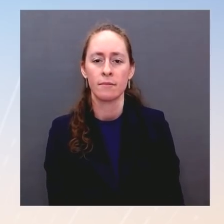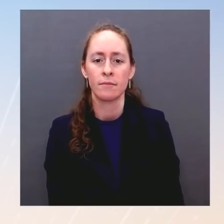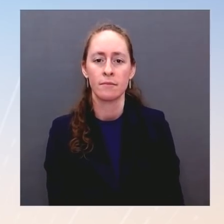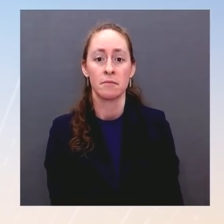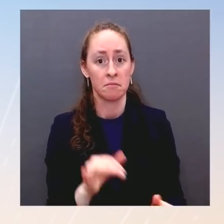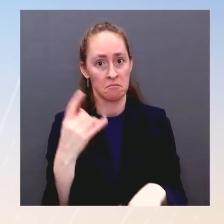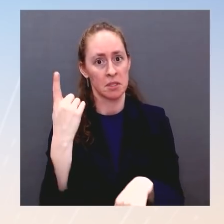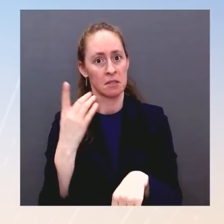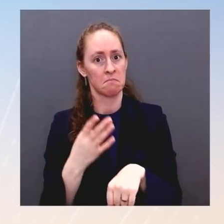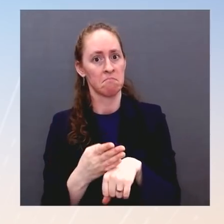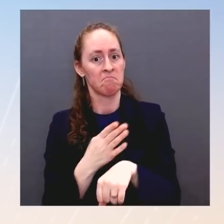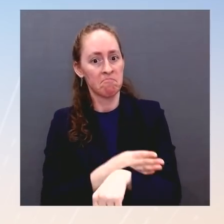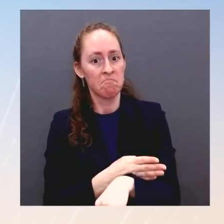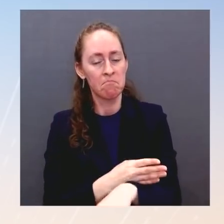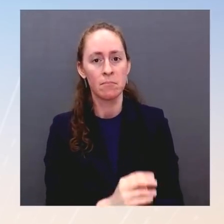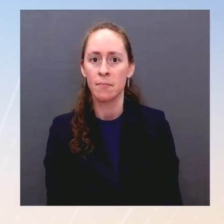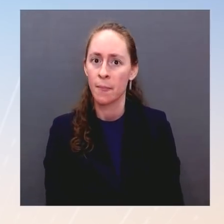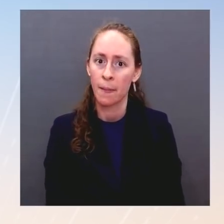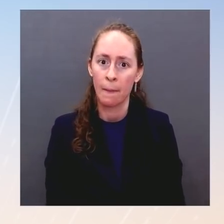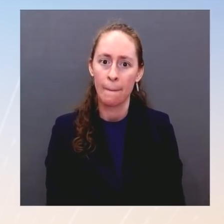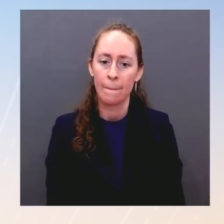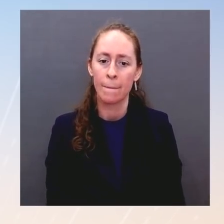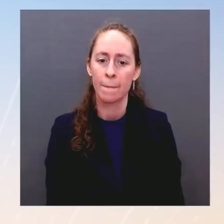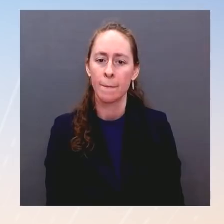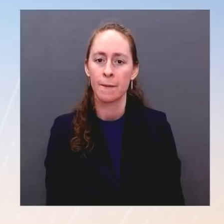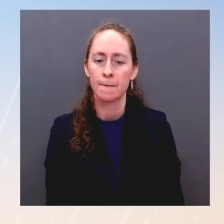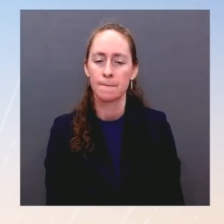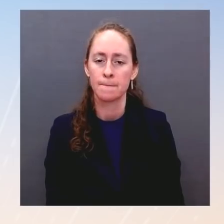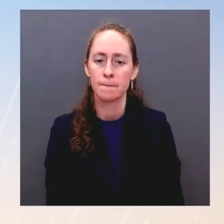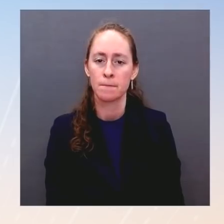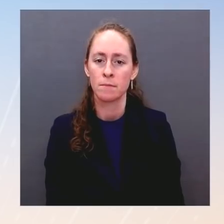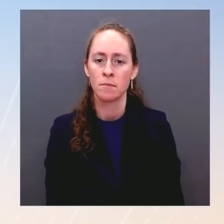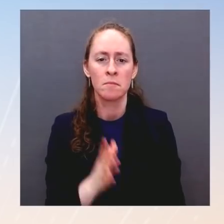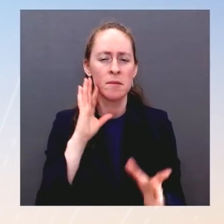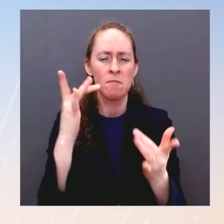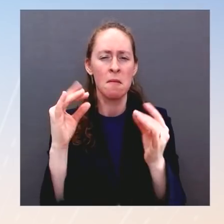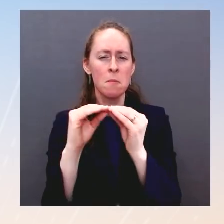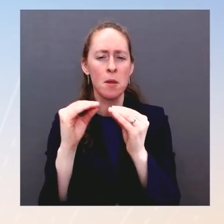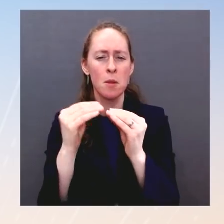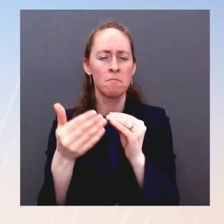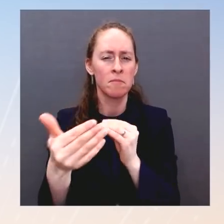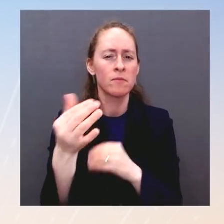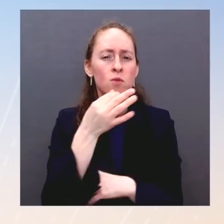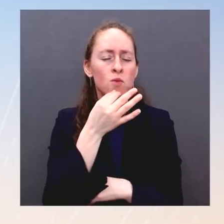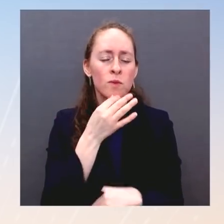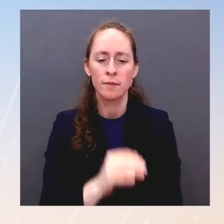And I expect we'll have more to say soon. The Press: Is there concern that this might imply